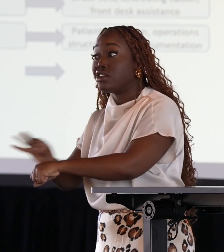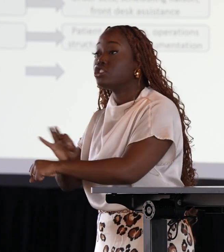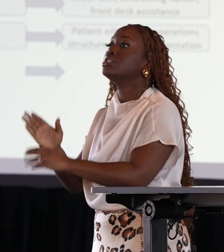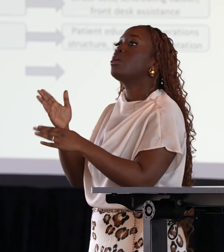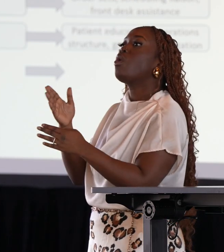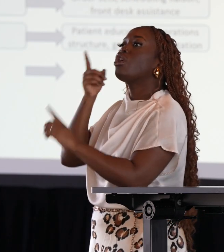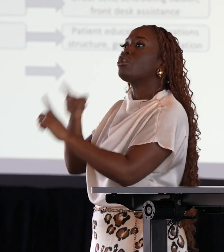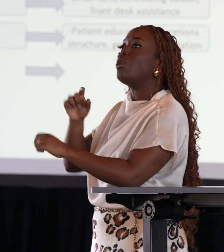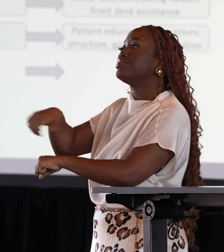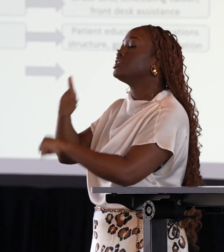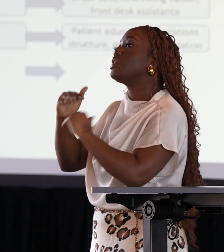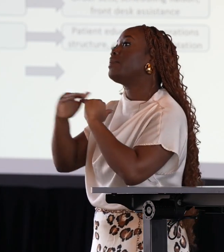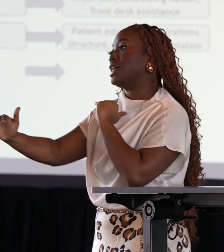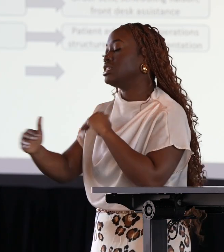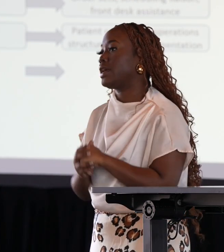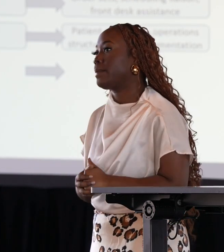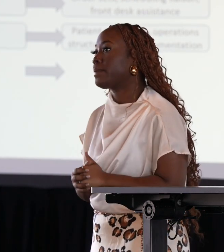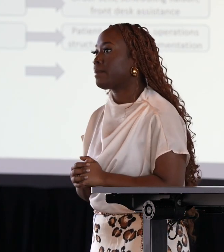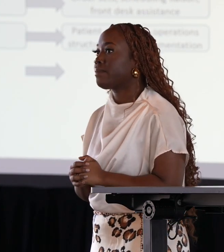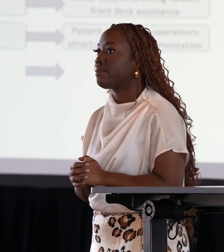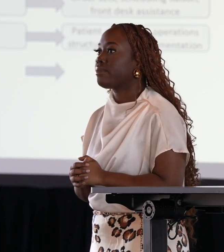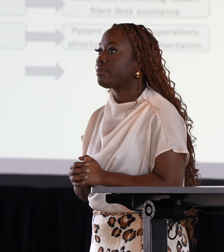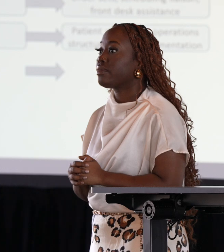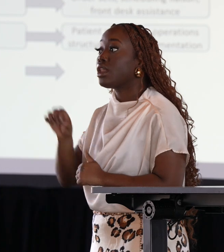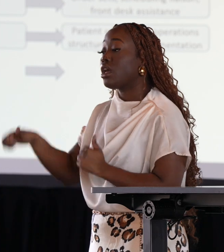set to maintain and slow loss. The other piece is just good